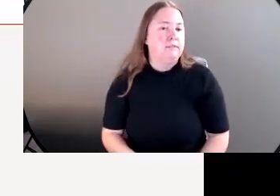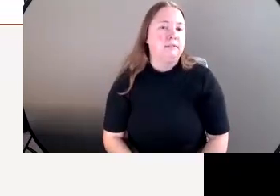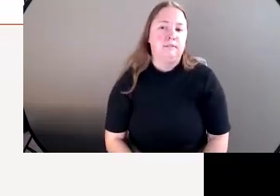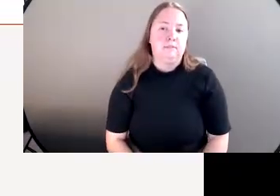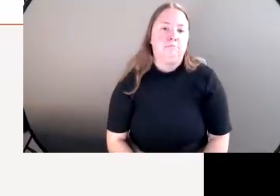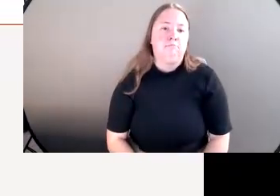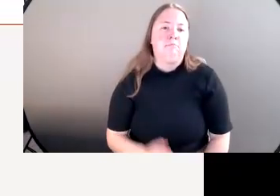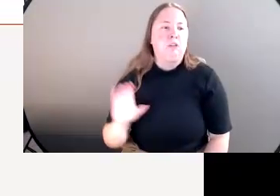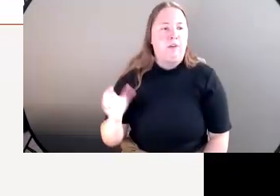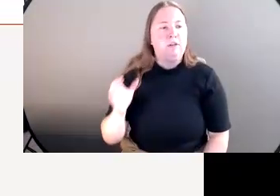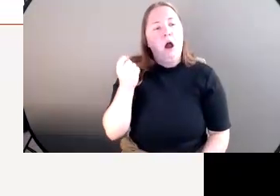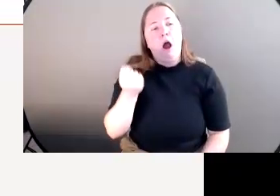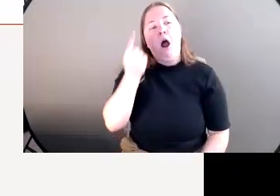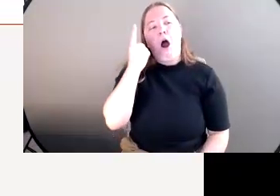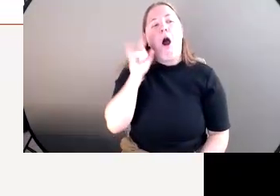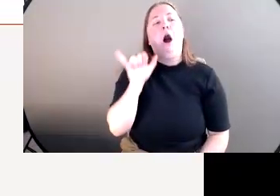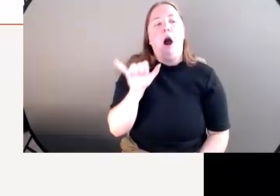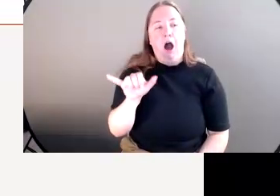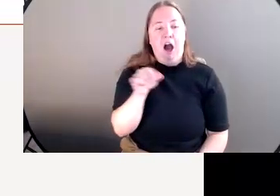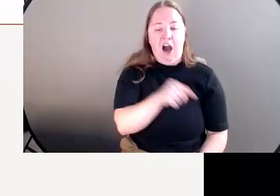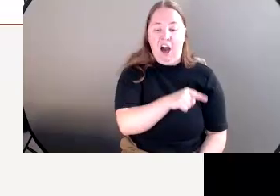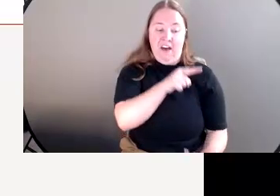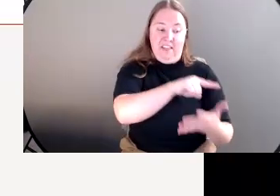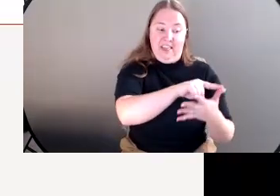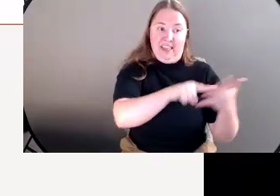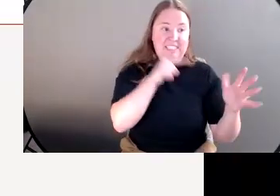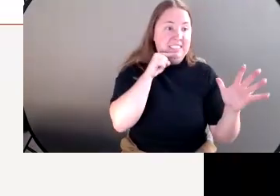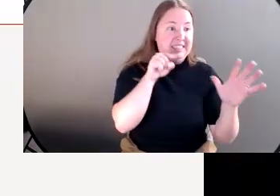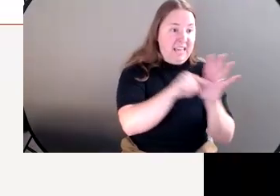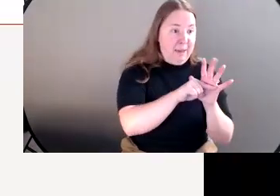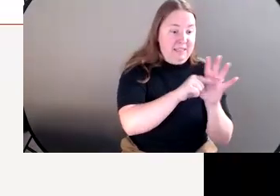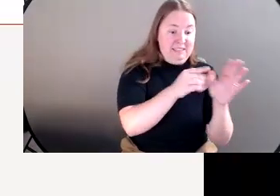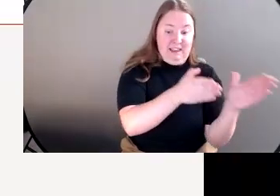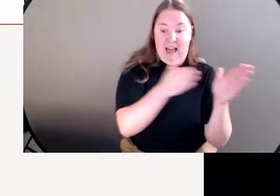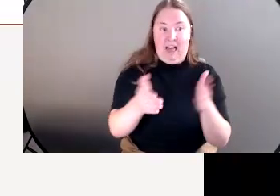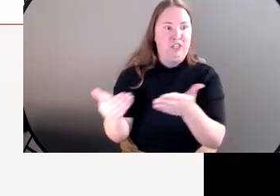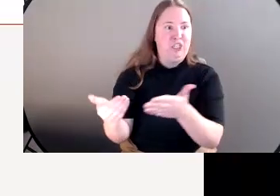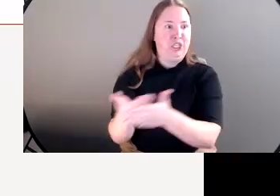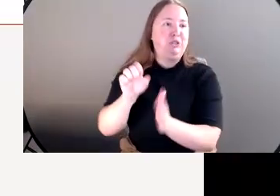Canvas understands, like, okay, for these assignments now for this new semester. Okay.